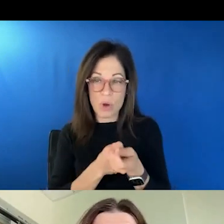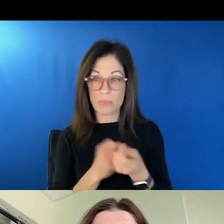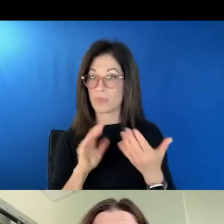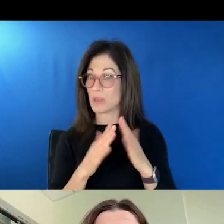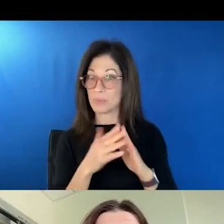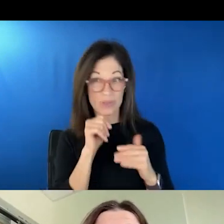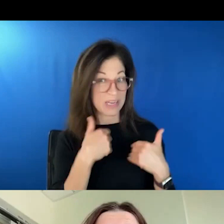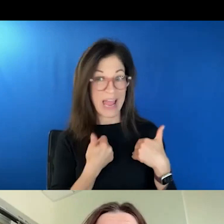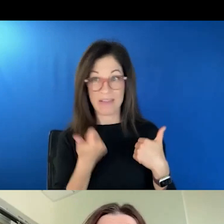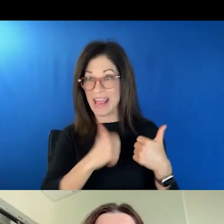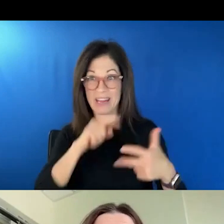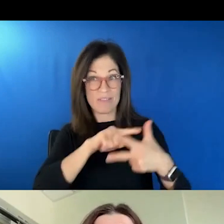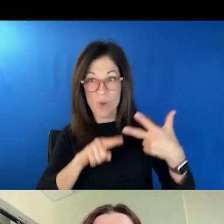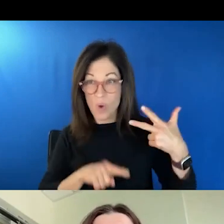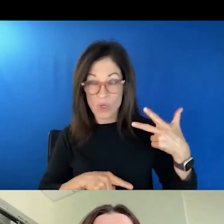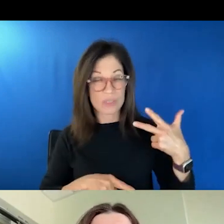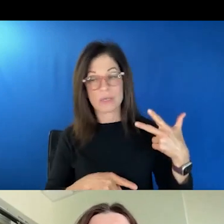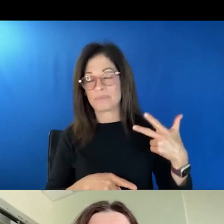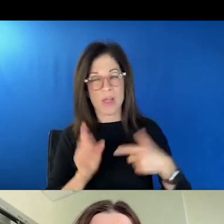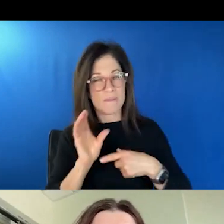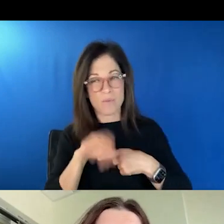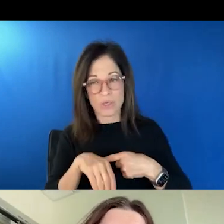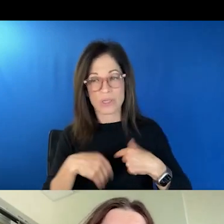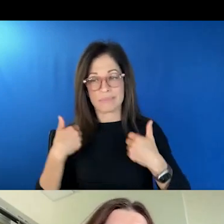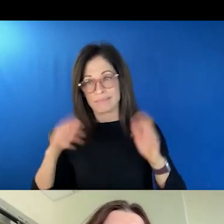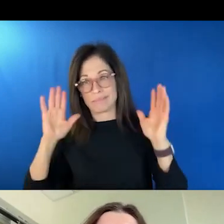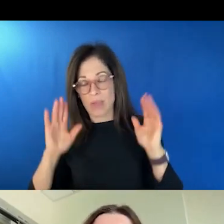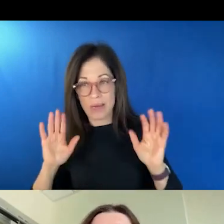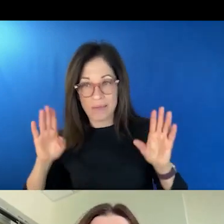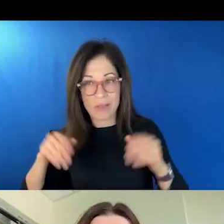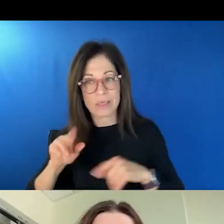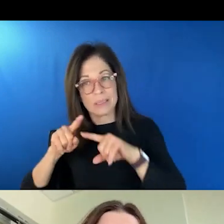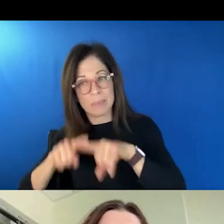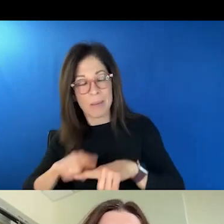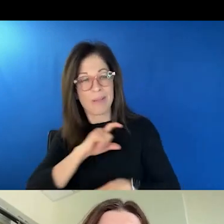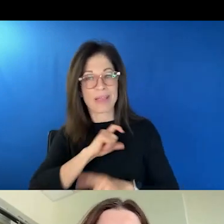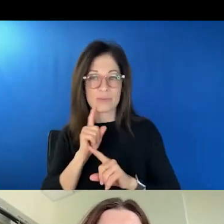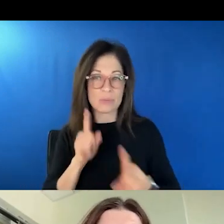RESPONSE WAS FORCED TO USE 911 BECAUSE THAT IS WHAT